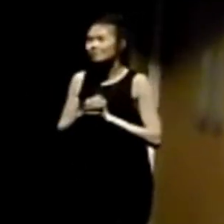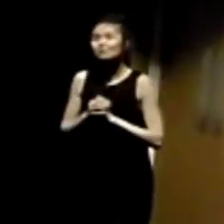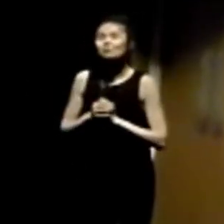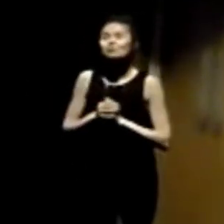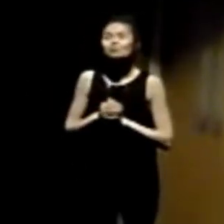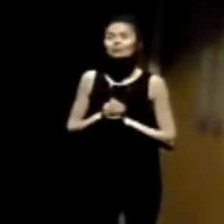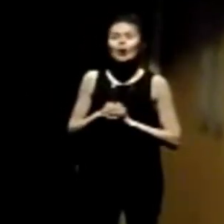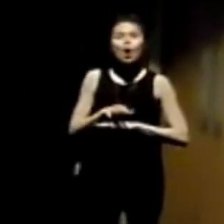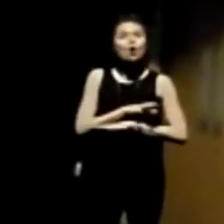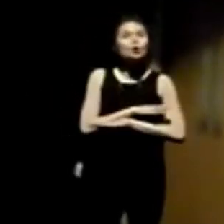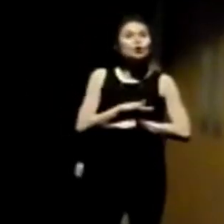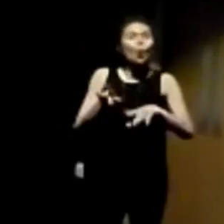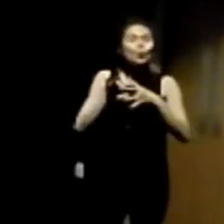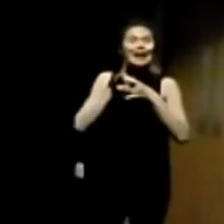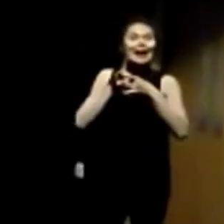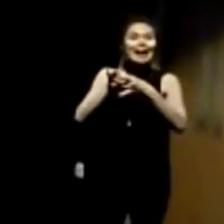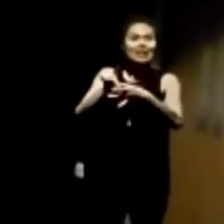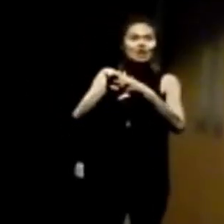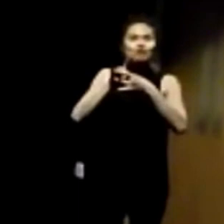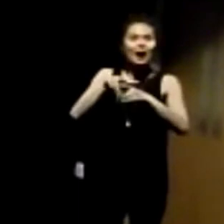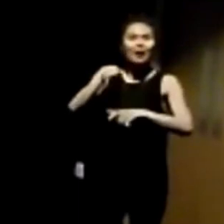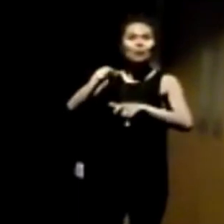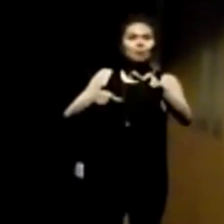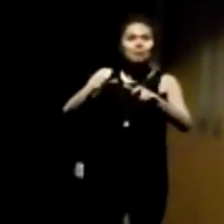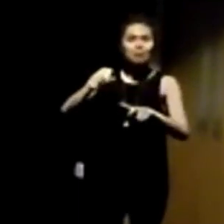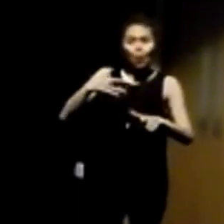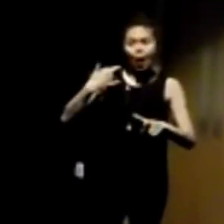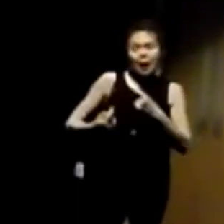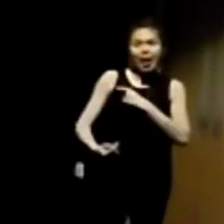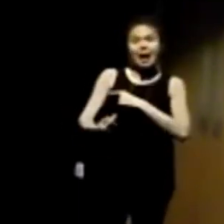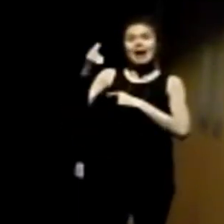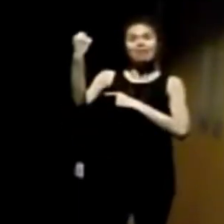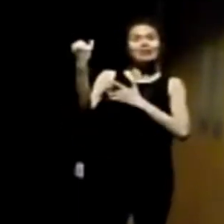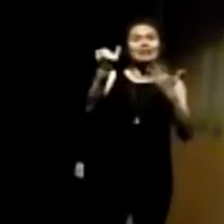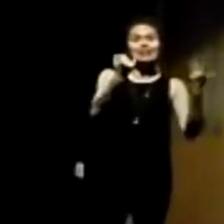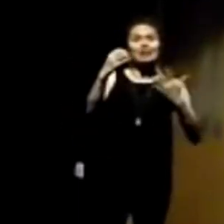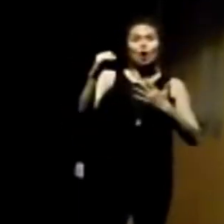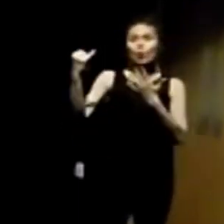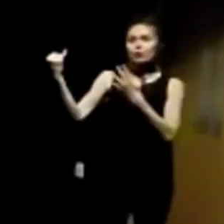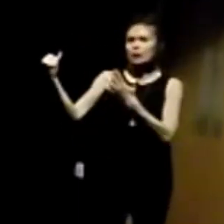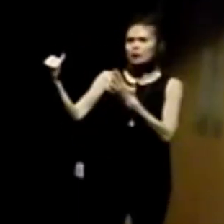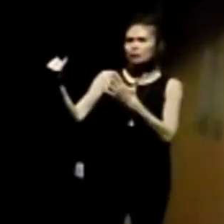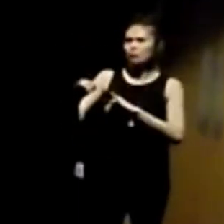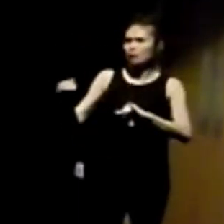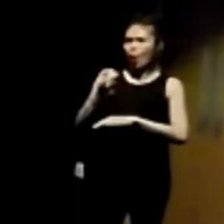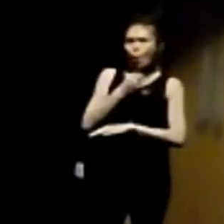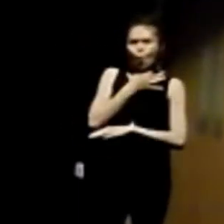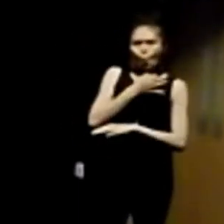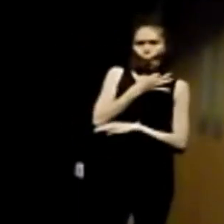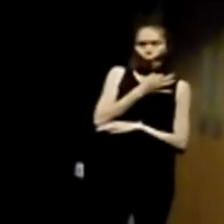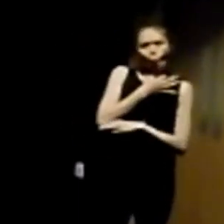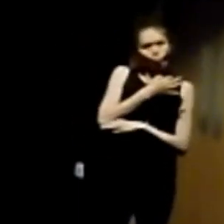you must not interact with anyone from 1606. The consequences could be deadly.